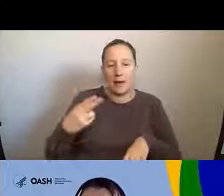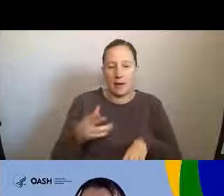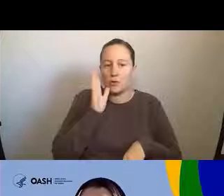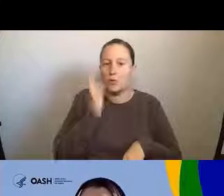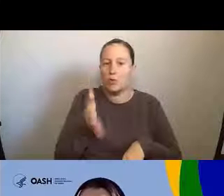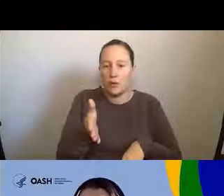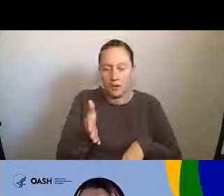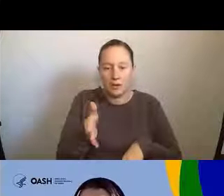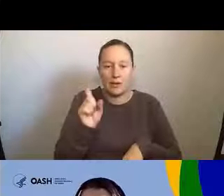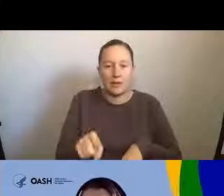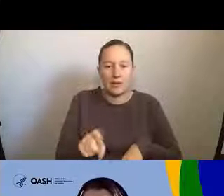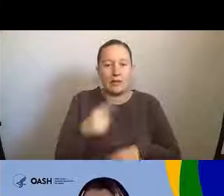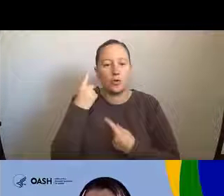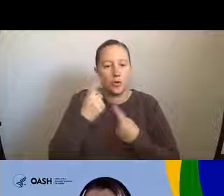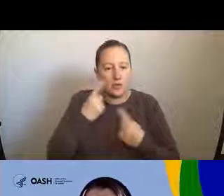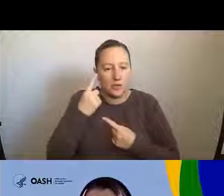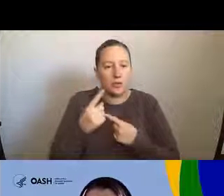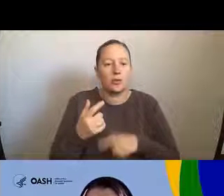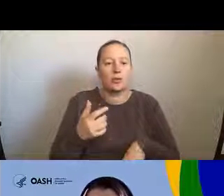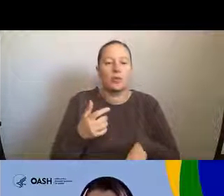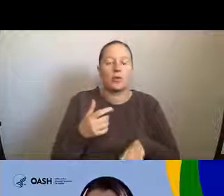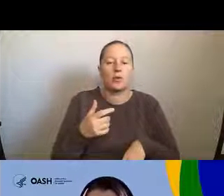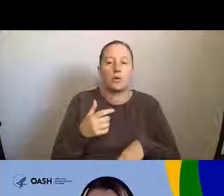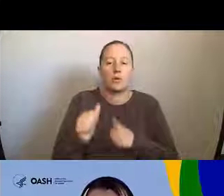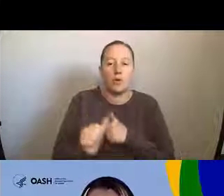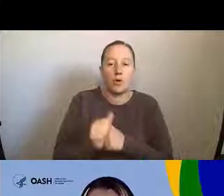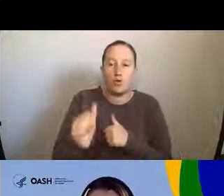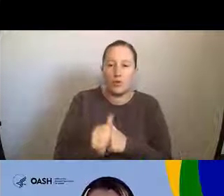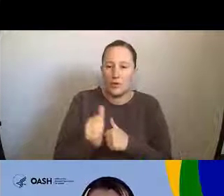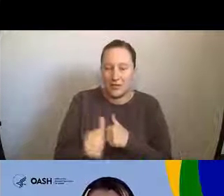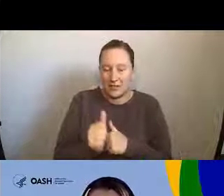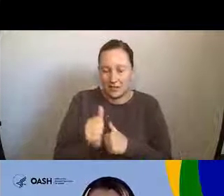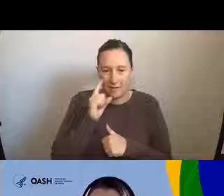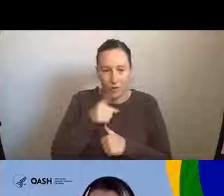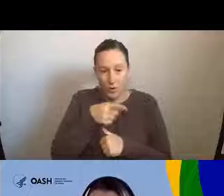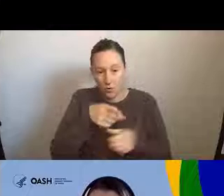need to take into consideration the risks to subjects your research may pose.